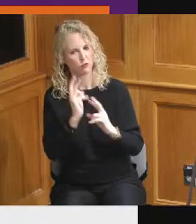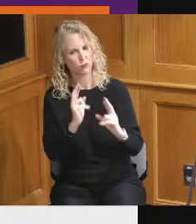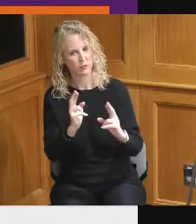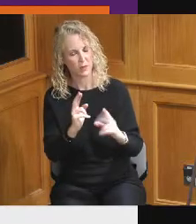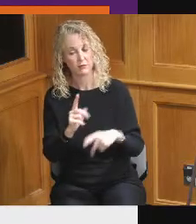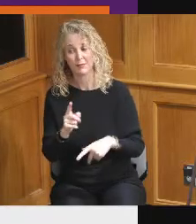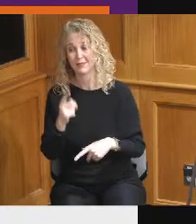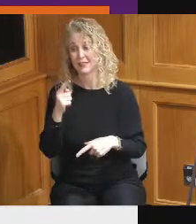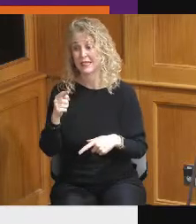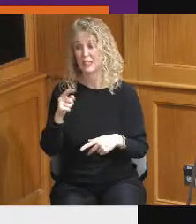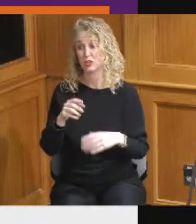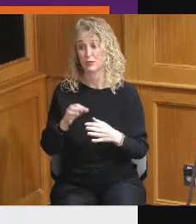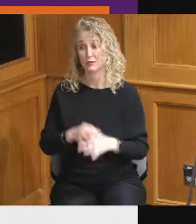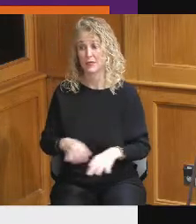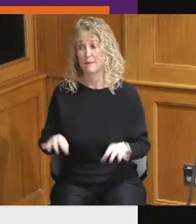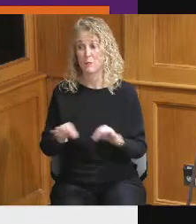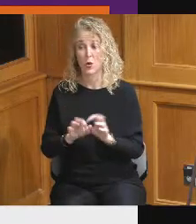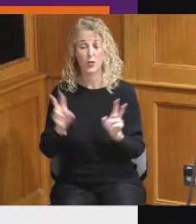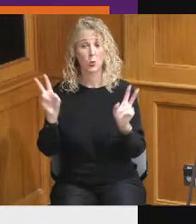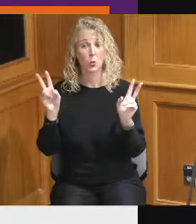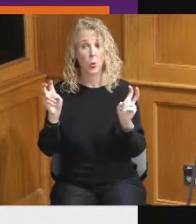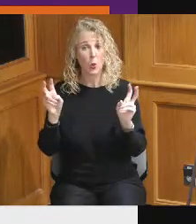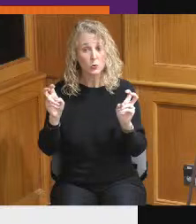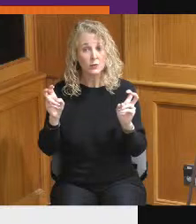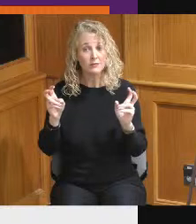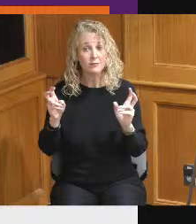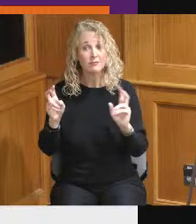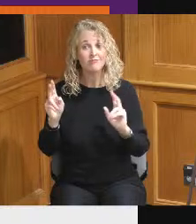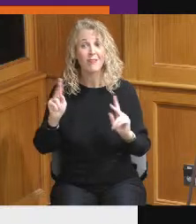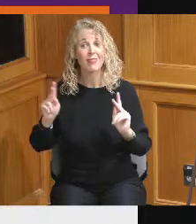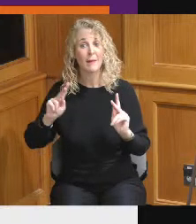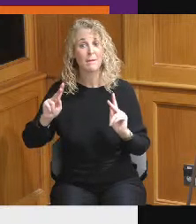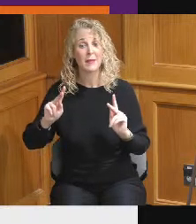that I think are indicative of the sort of way this is being received by the people who need it